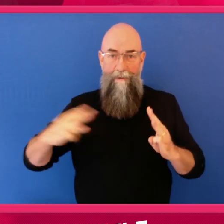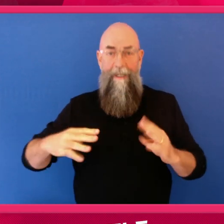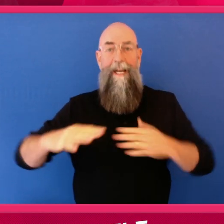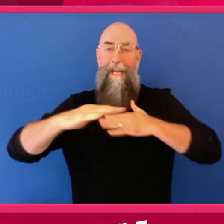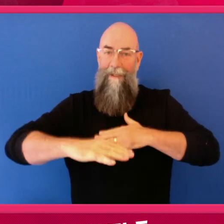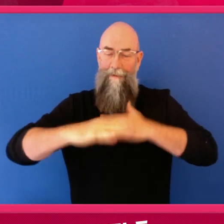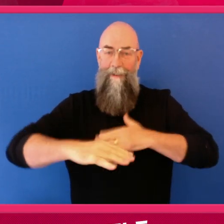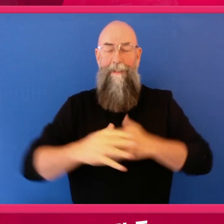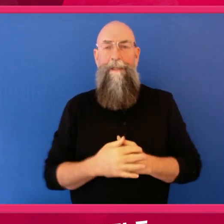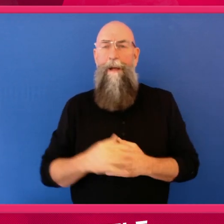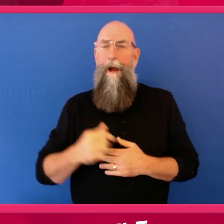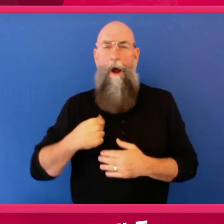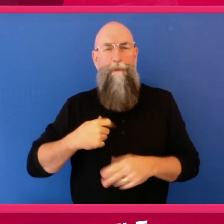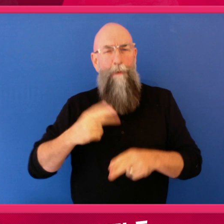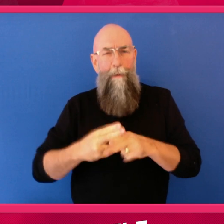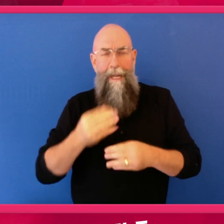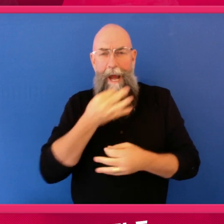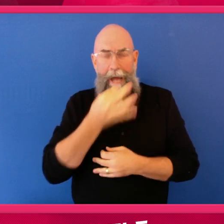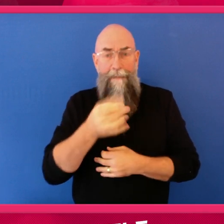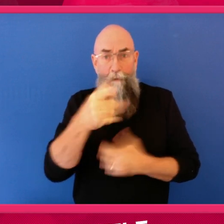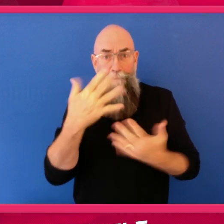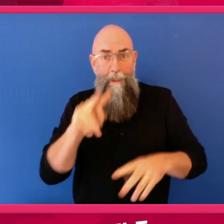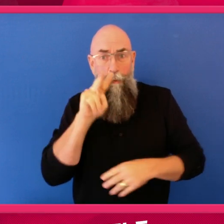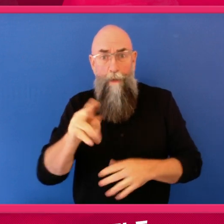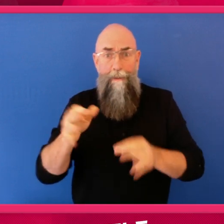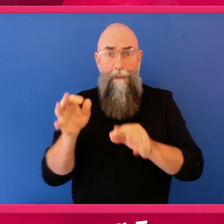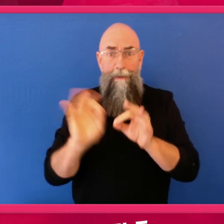have you seen our Auslan translation yet of this podcast? Because it's super cool and